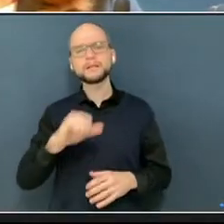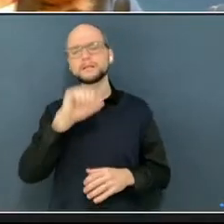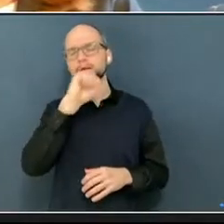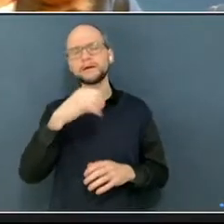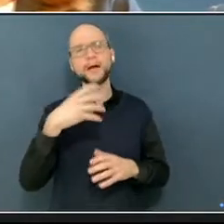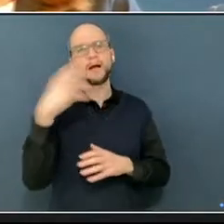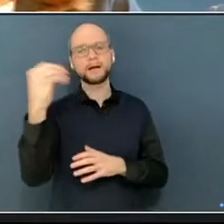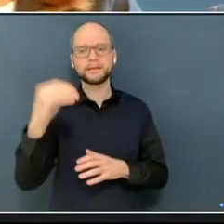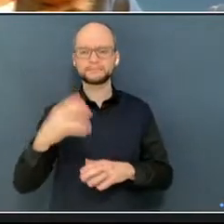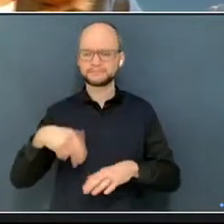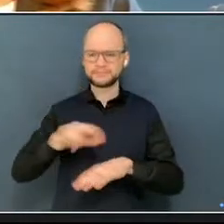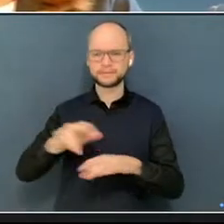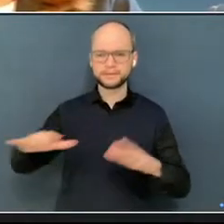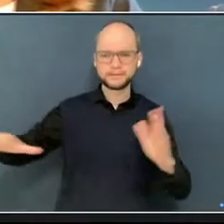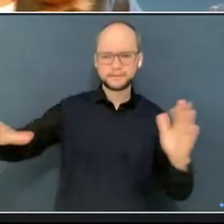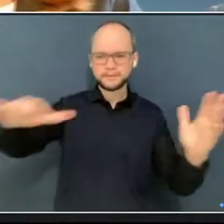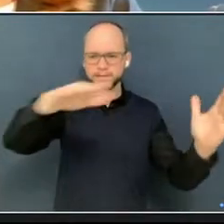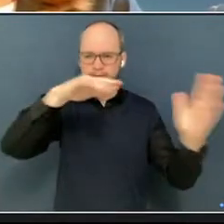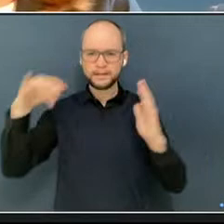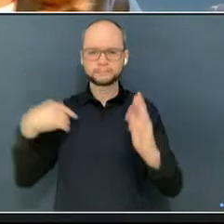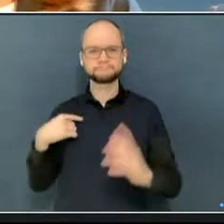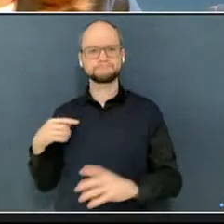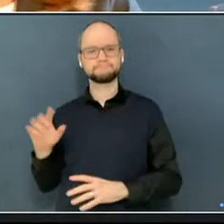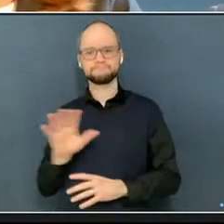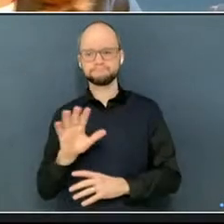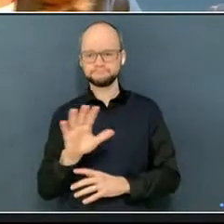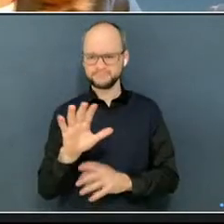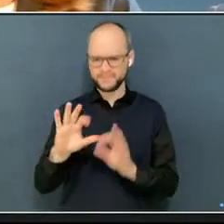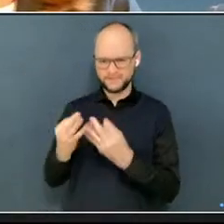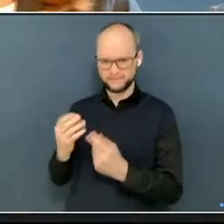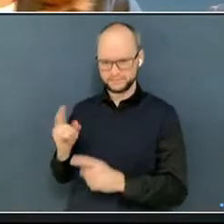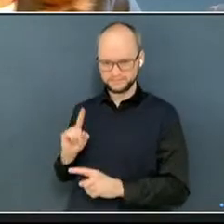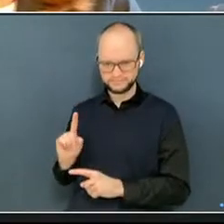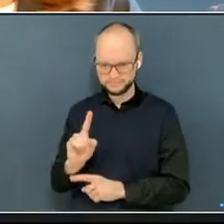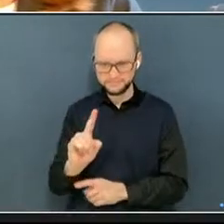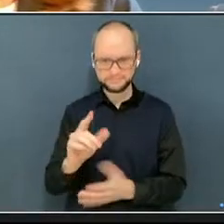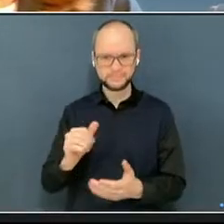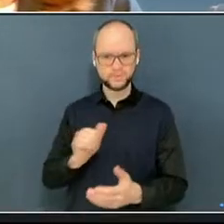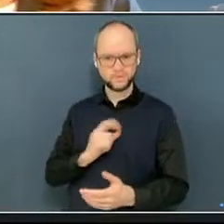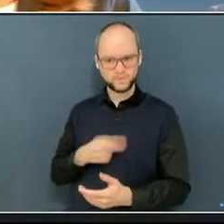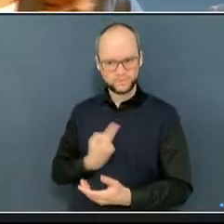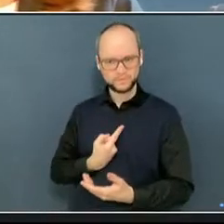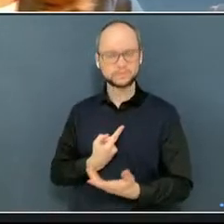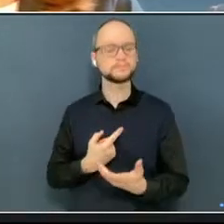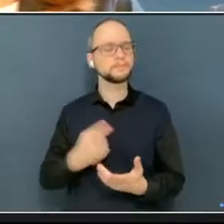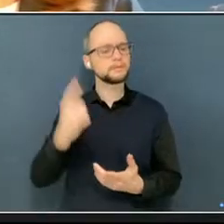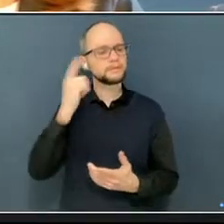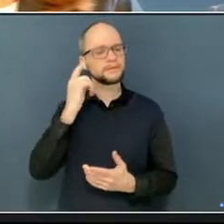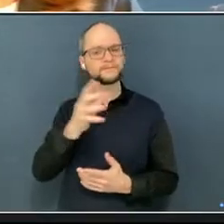And I also feel that farming taught me those organizational skills, the discipline that was